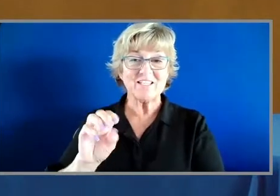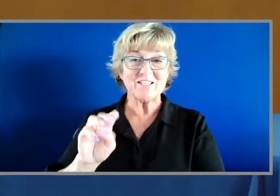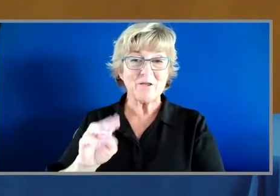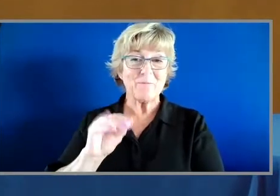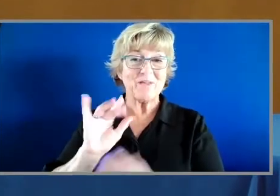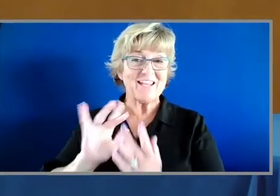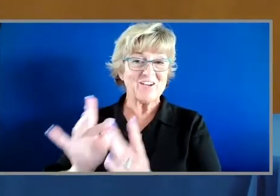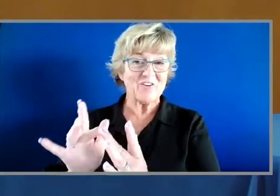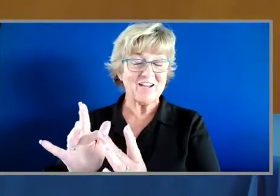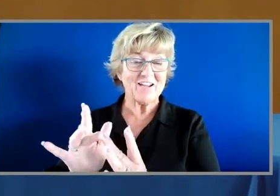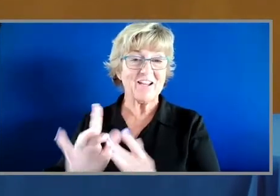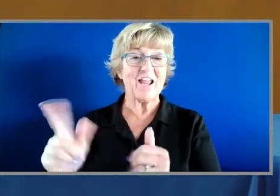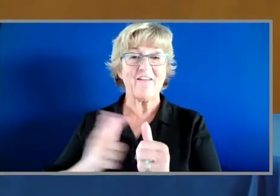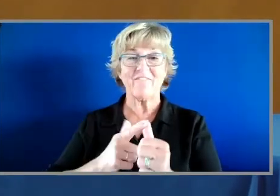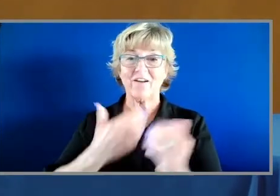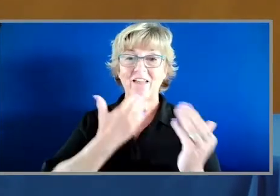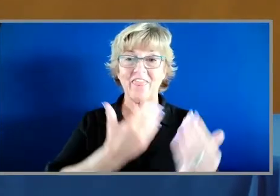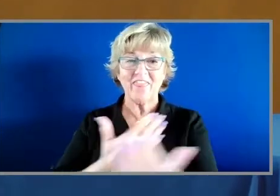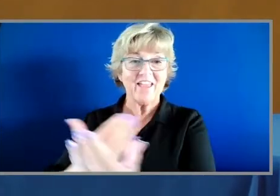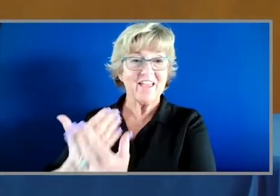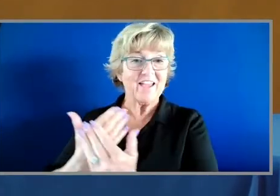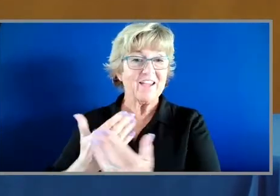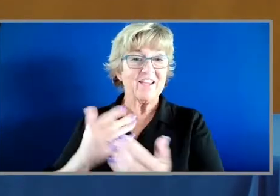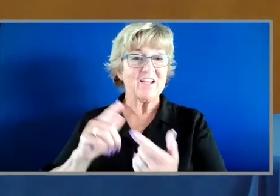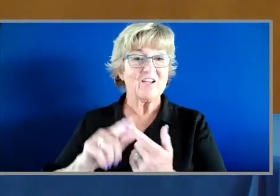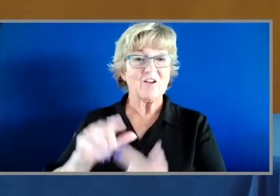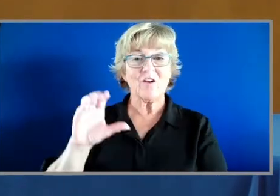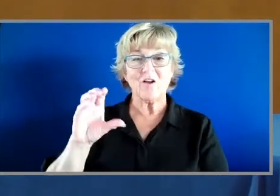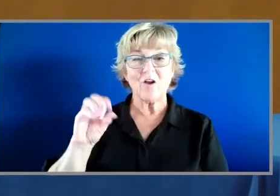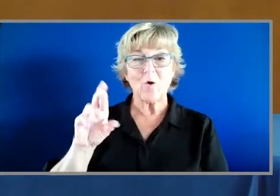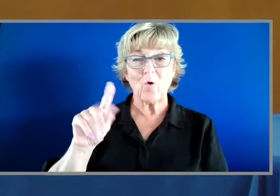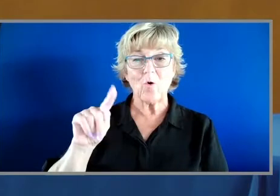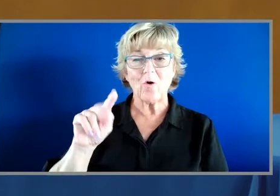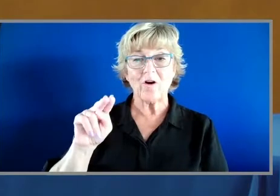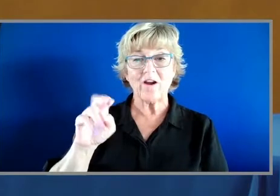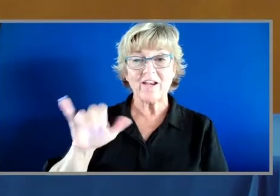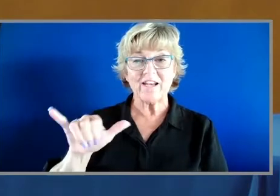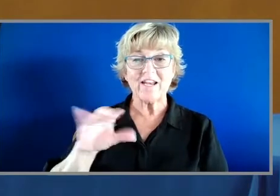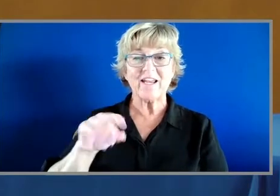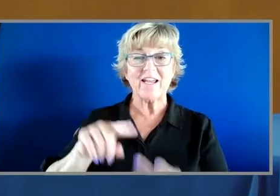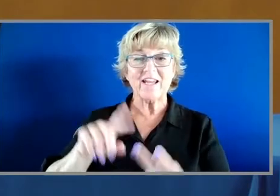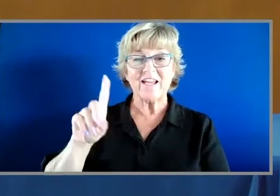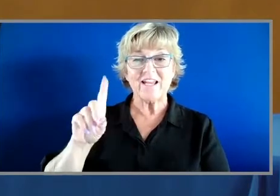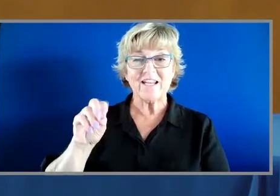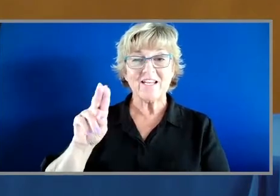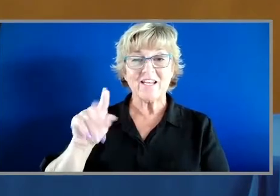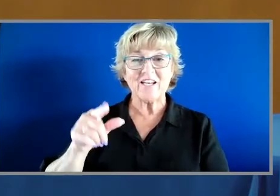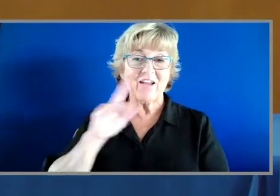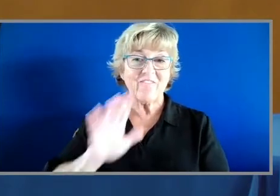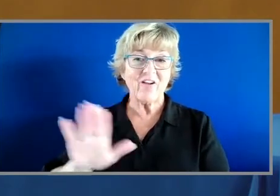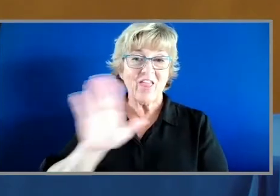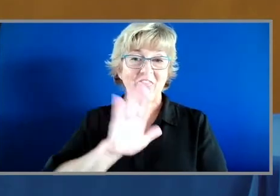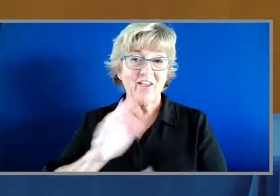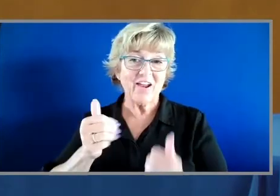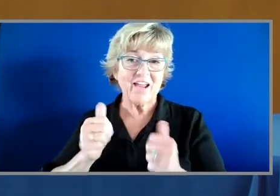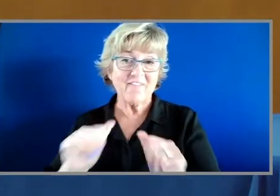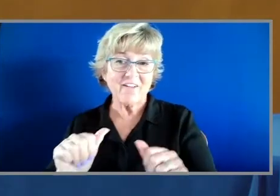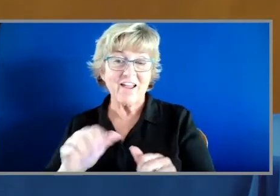Studio: over the Internet, I want to first express thanks to Courtney to Doug for their efforts, but certainly to our